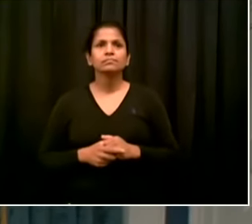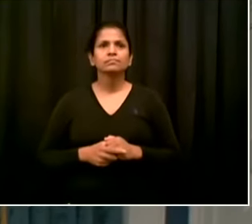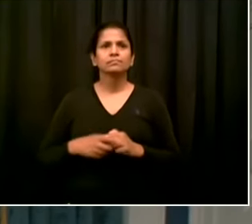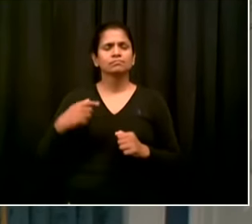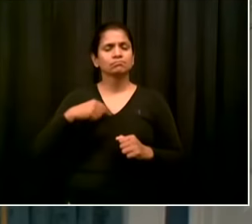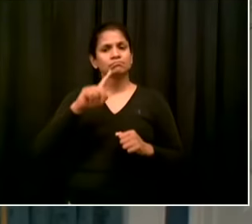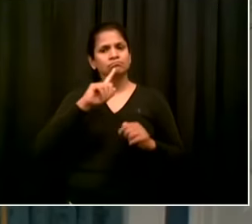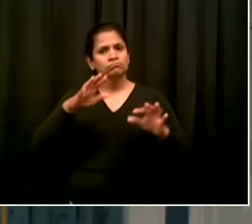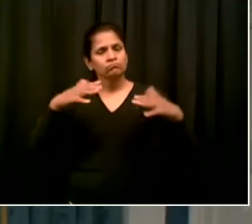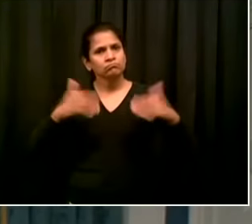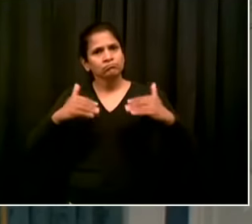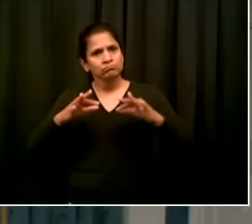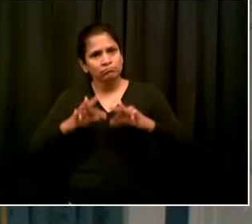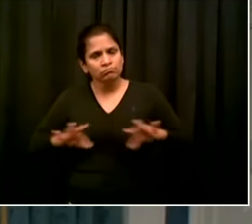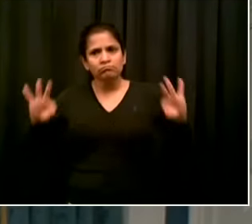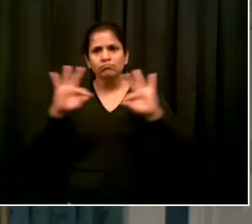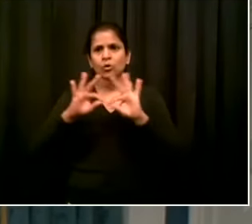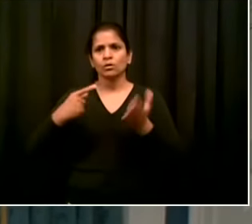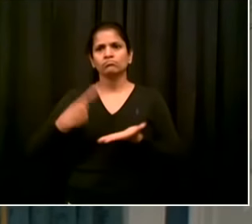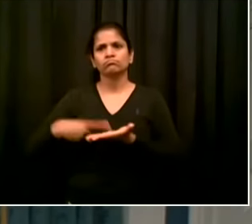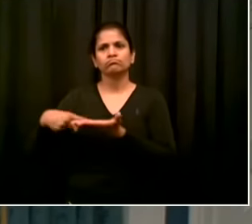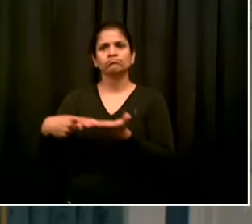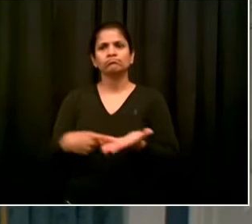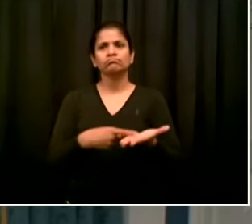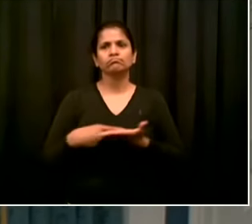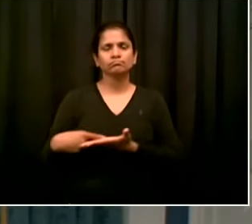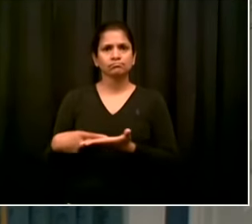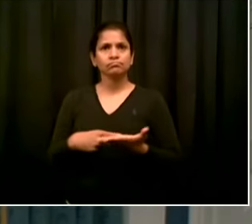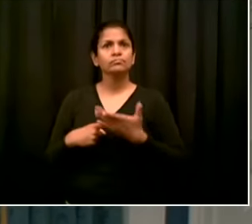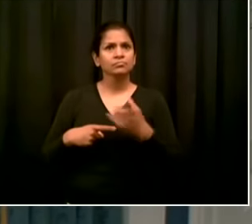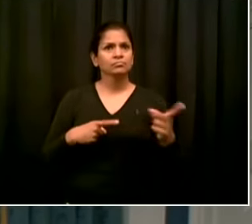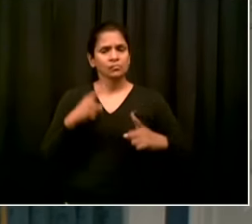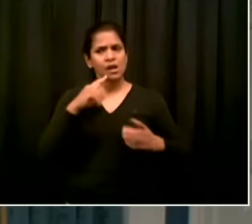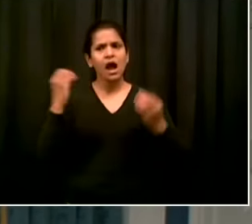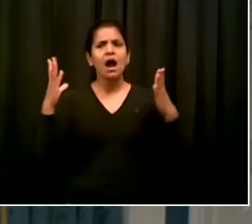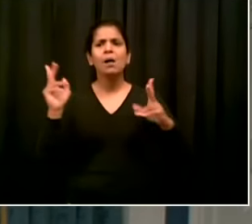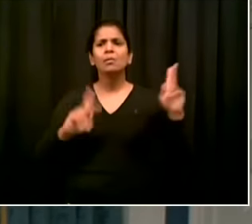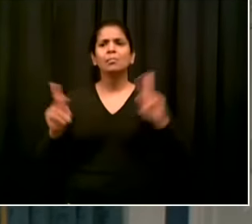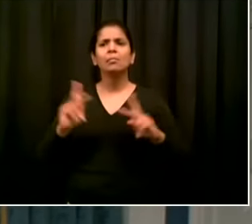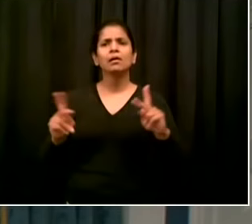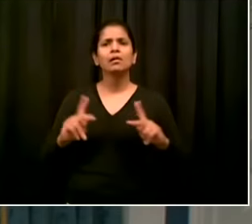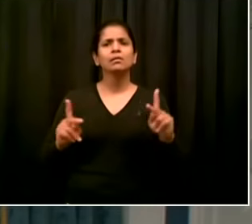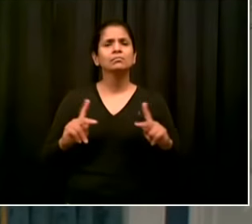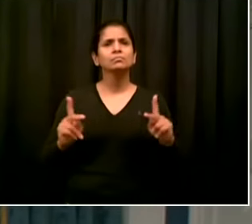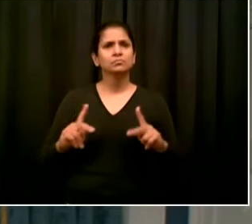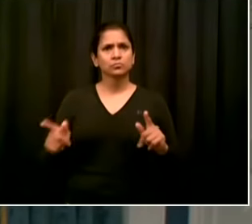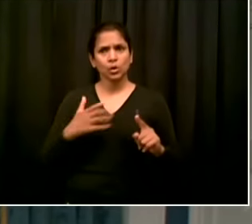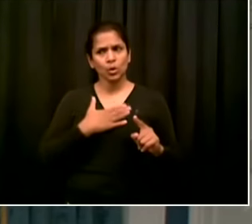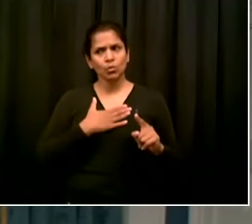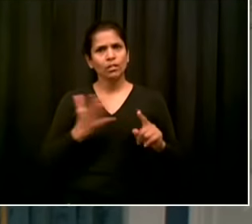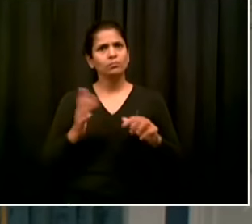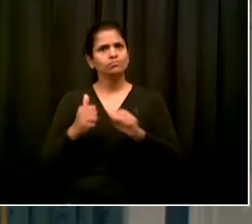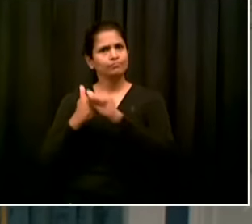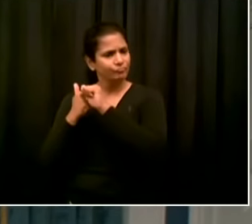WANT TO DO BUT ALL ON THE TABLE IF WE DO NOT SEE ENOUGH PROGRESS QUICKLY ENOUGH.